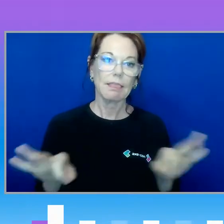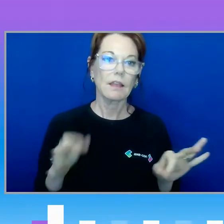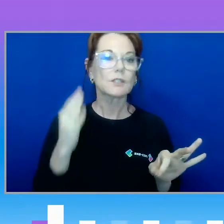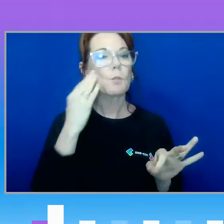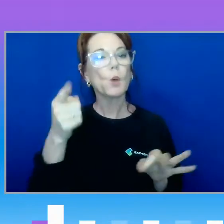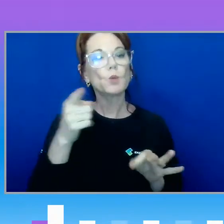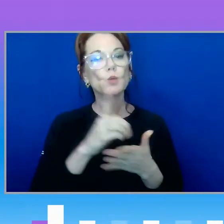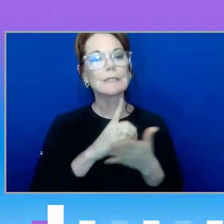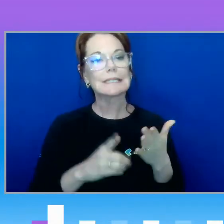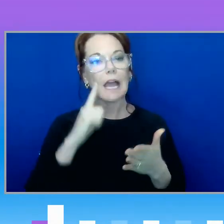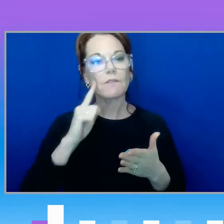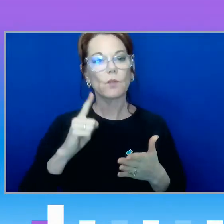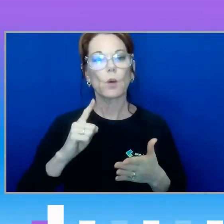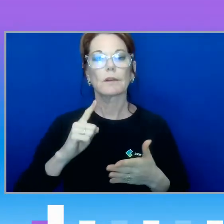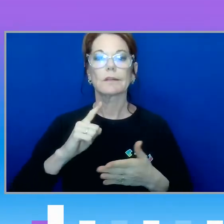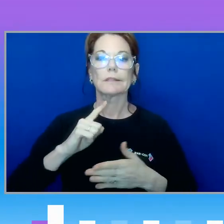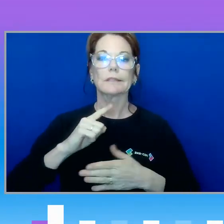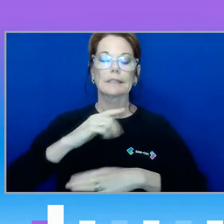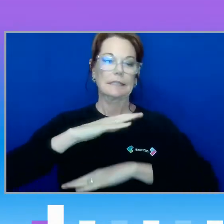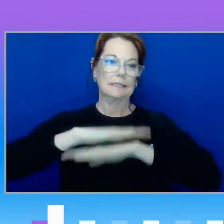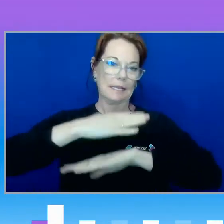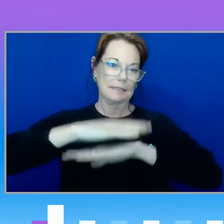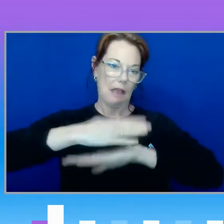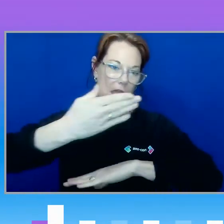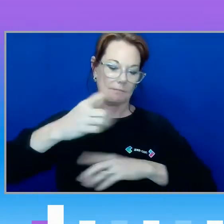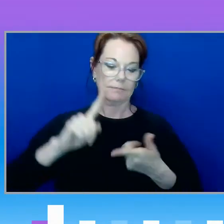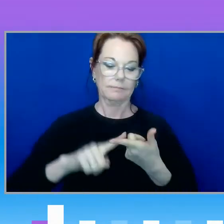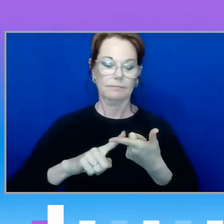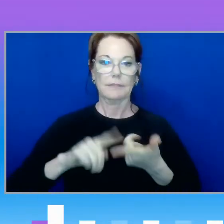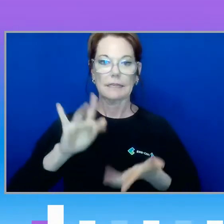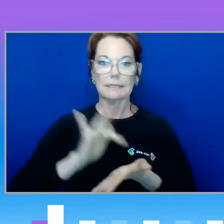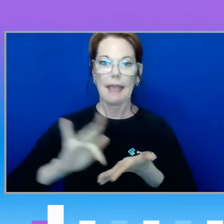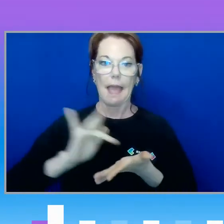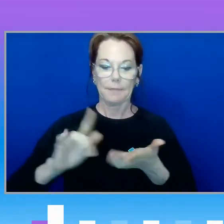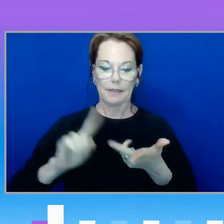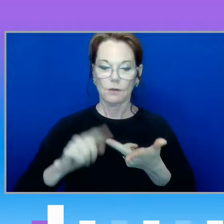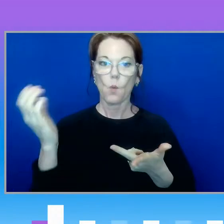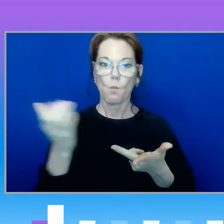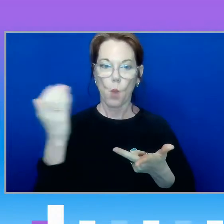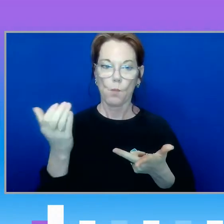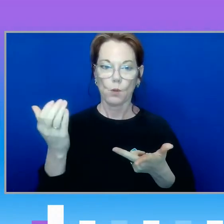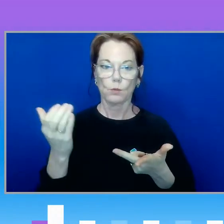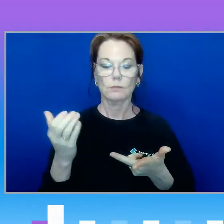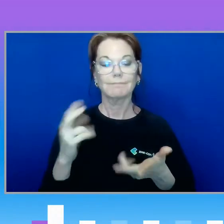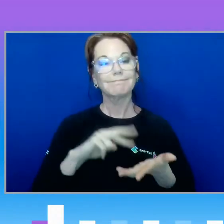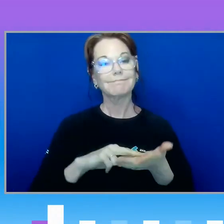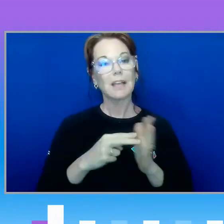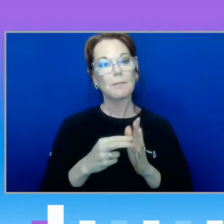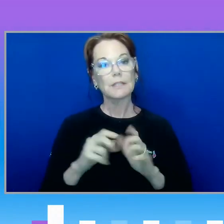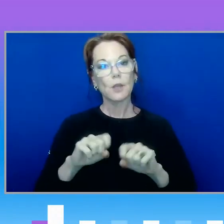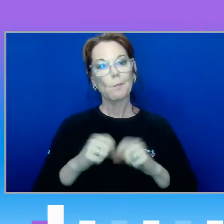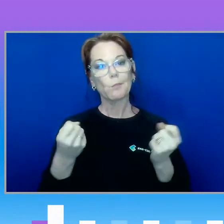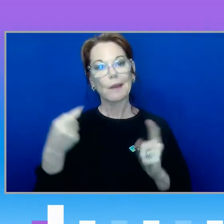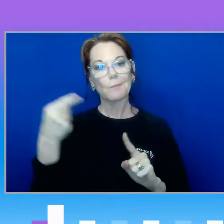desktop. We might design for tablets. We might design for mobile. I like to think of break points as different sizes in